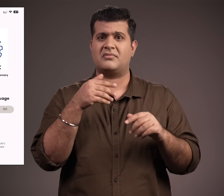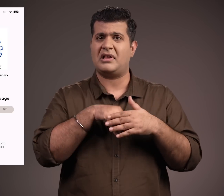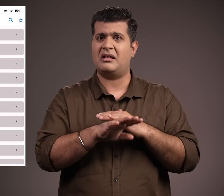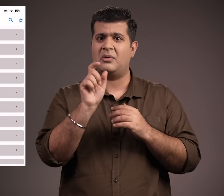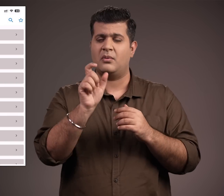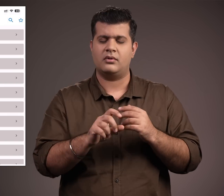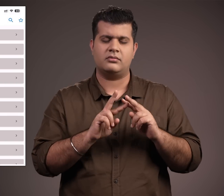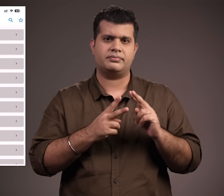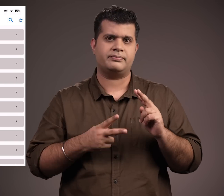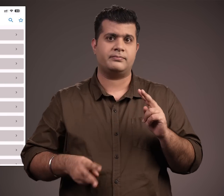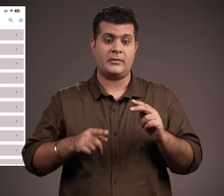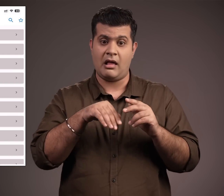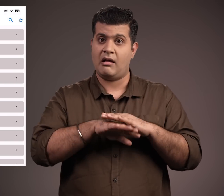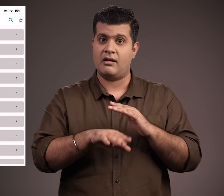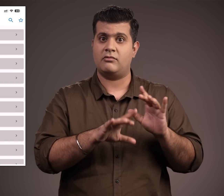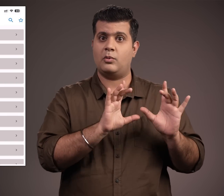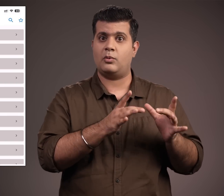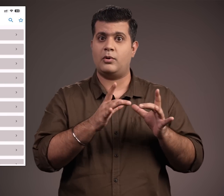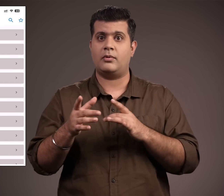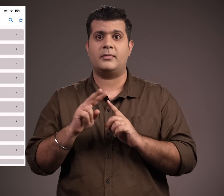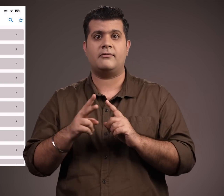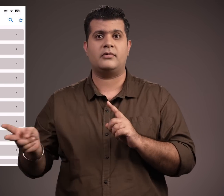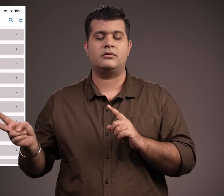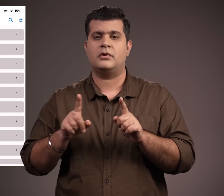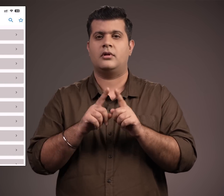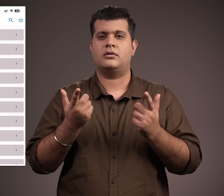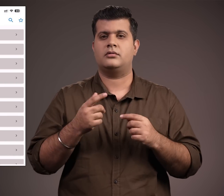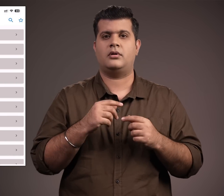It includes words grouped into many categories like